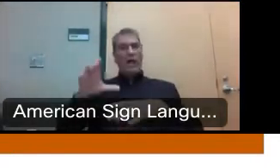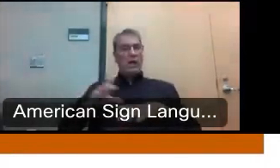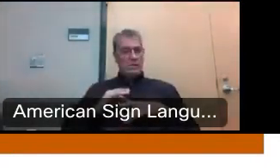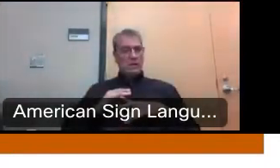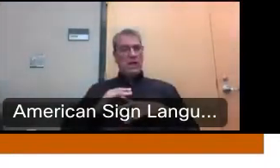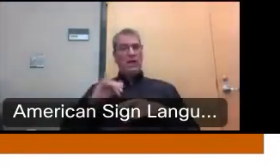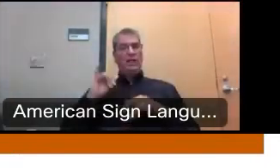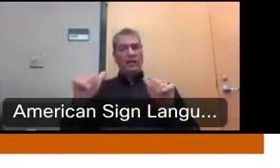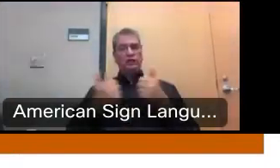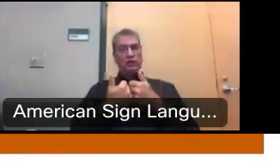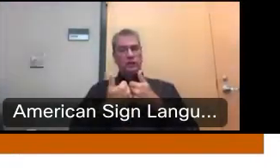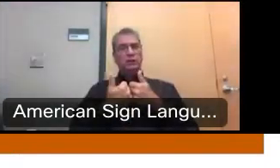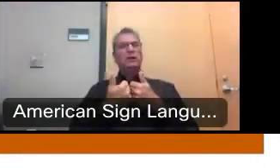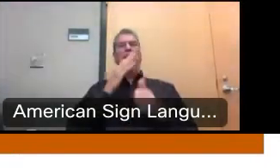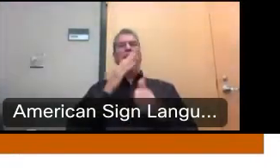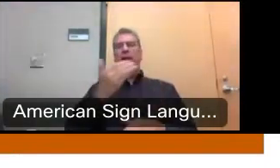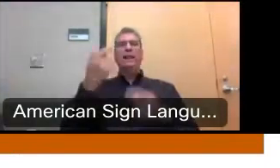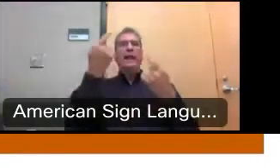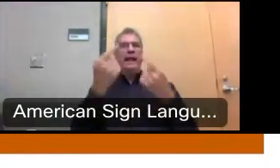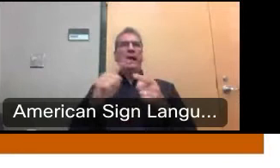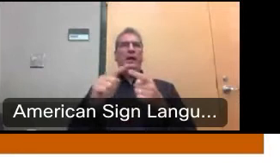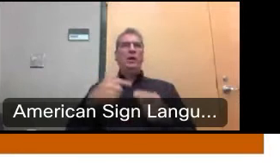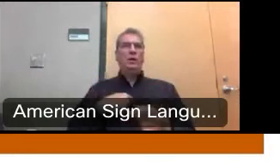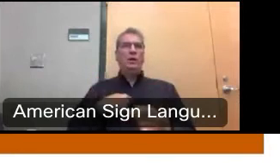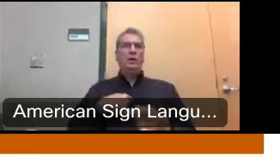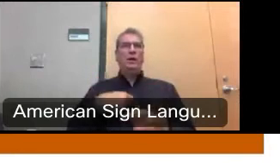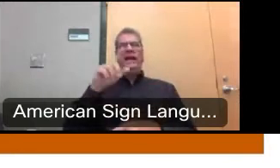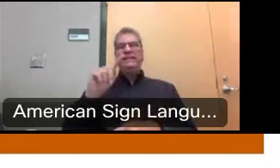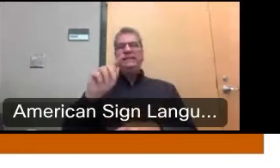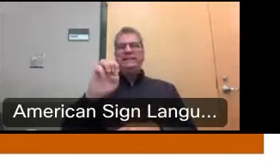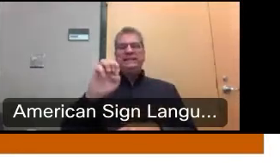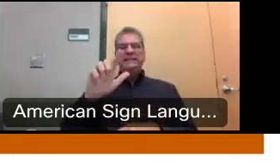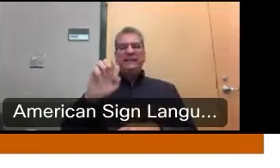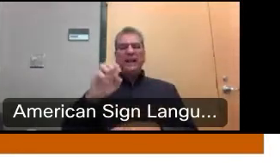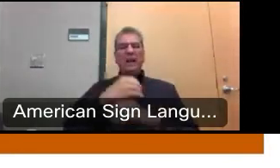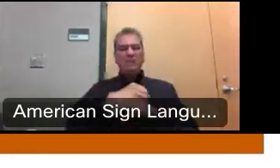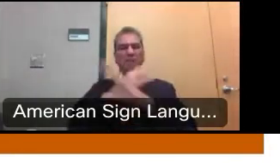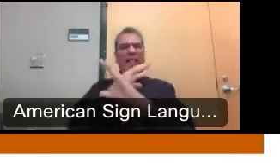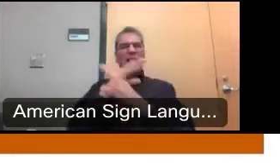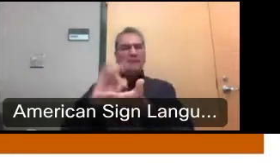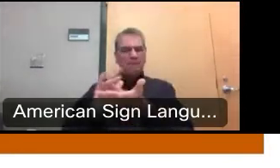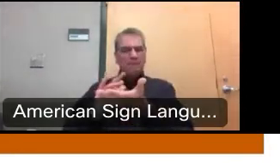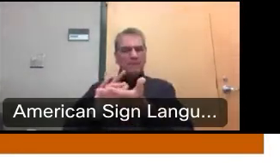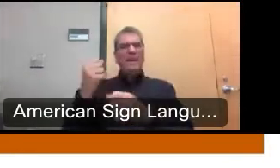to me in my career. Because a lot of the telemedicine things we were doing were built on an education framework. Like, if we make it really easy for you to